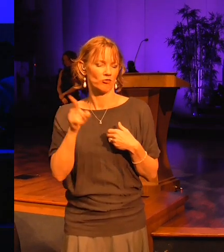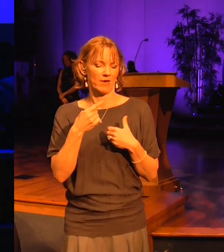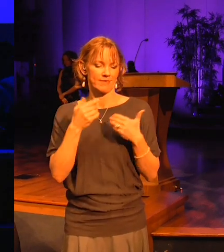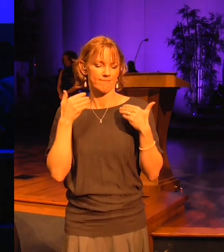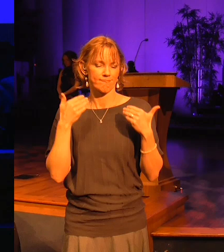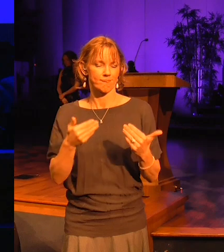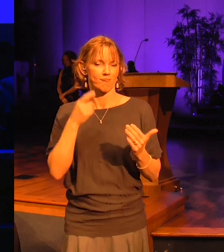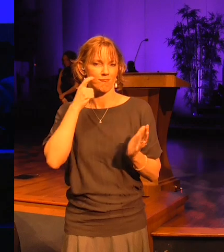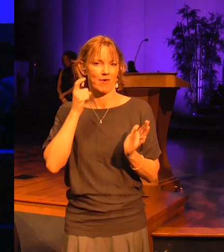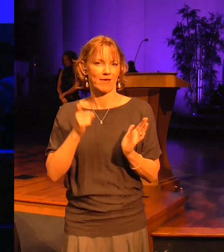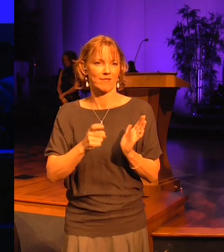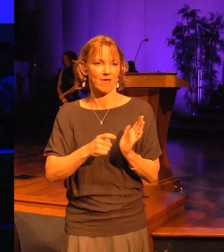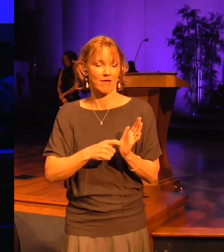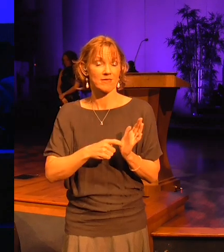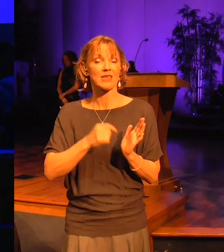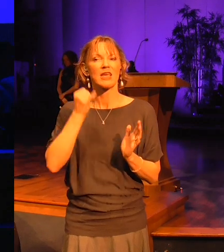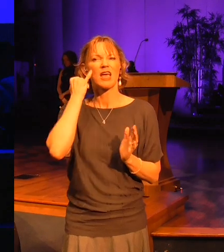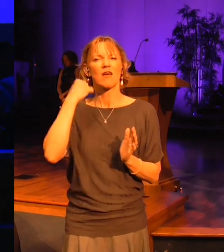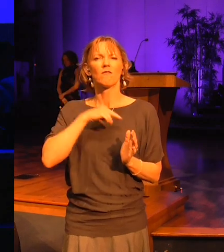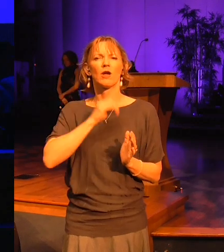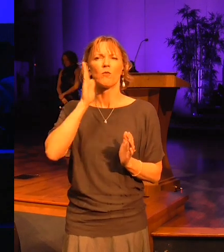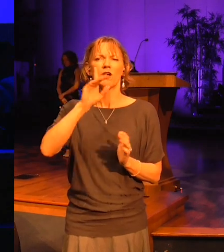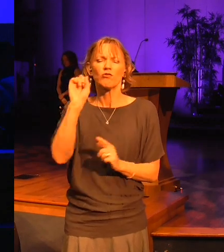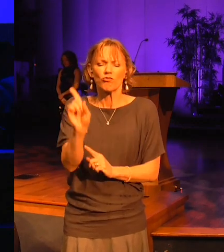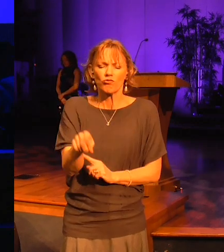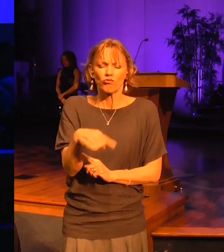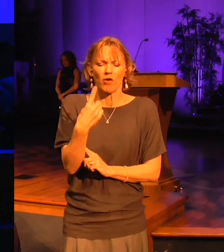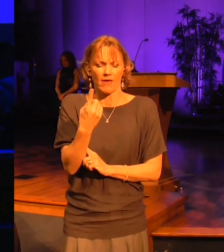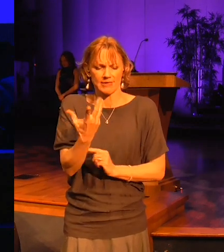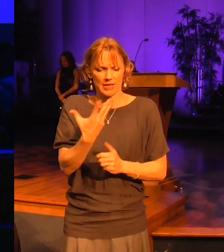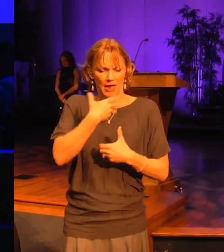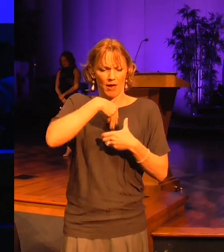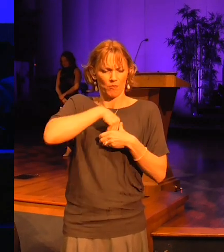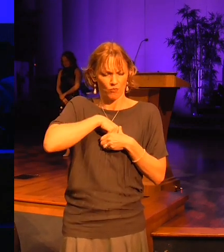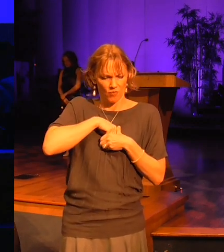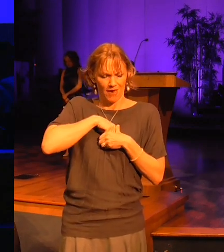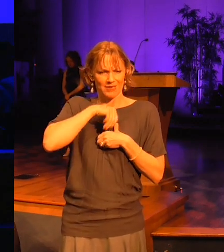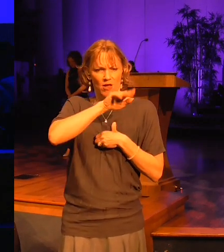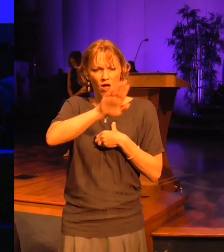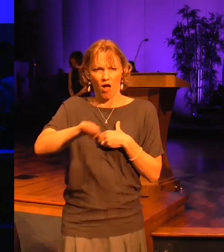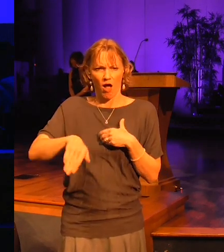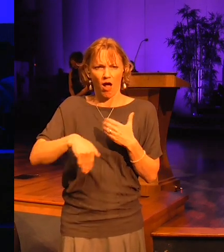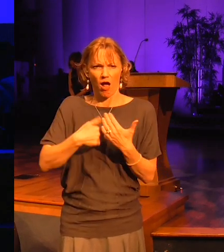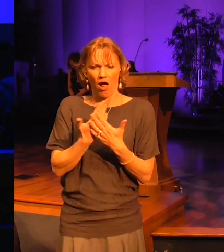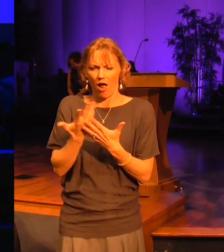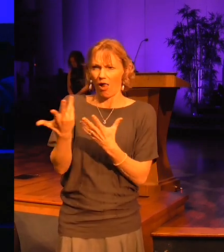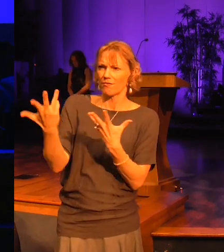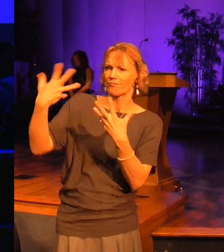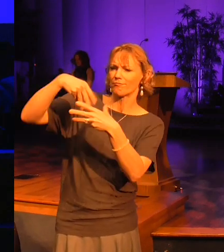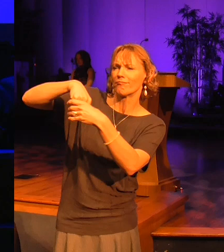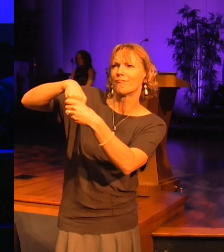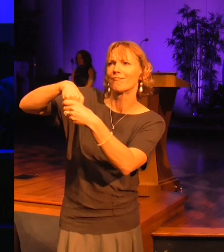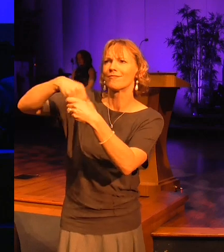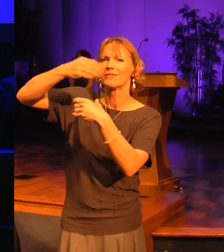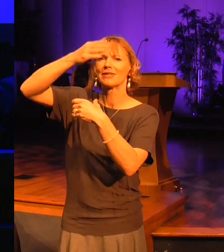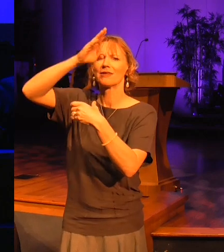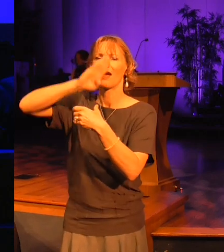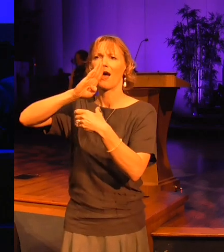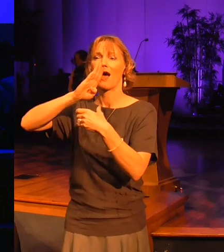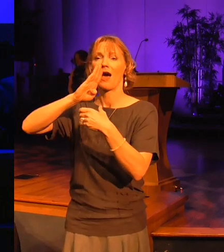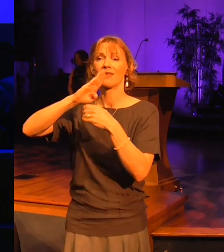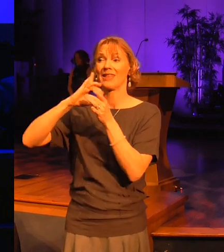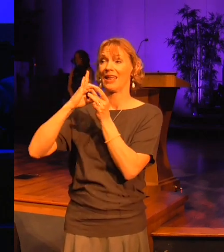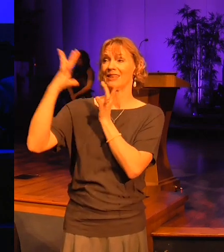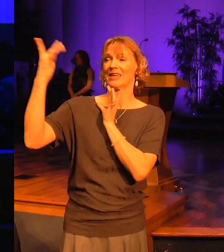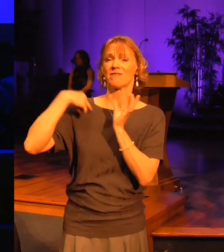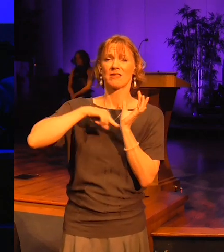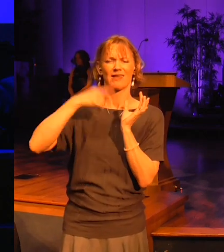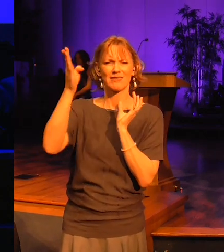if we'll just embrace that allencompassing God that never leaves us that gives us the strength